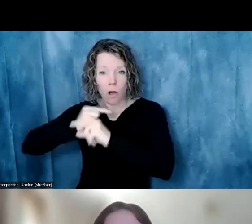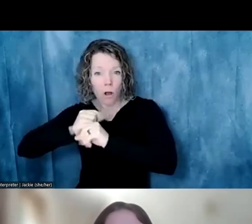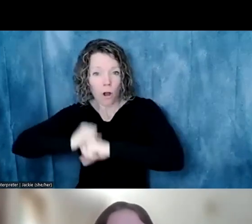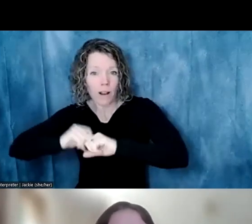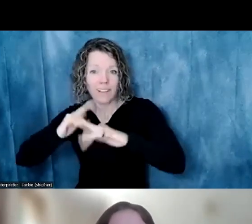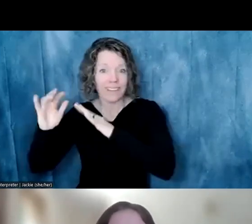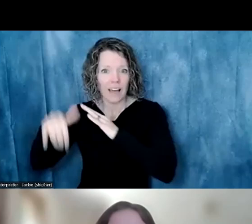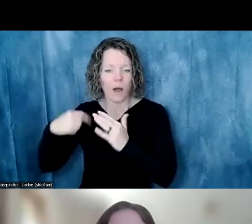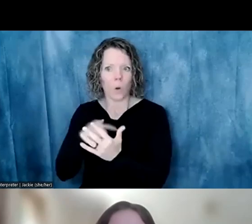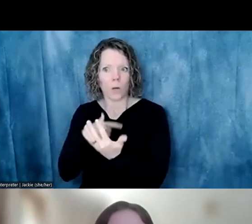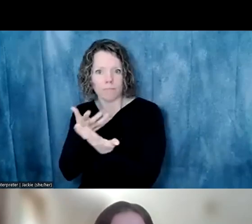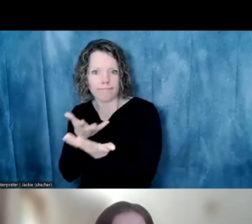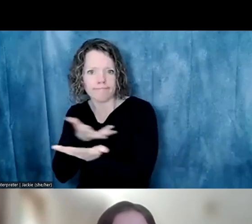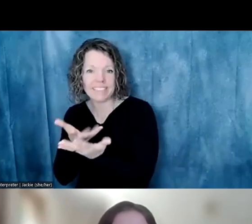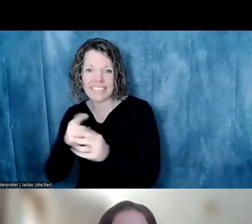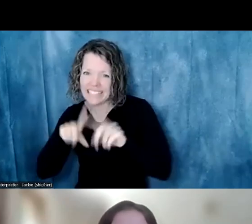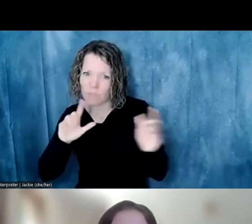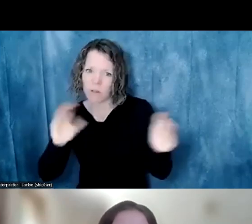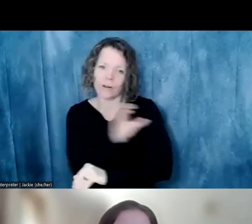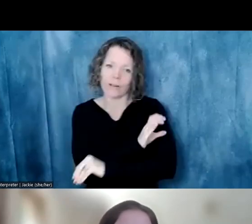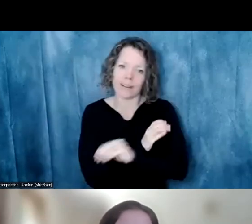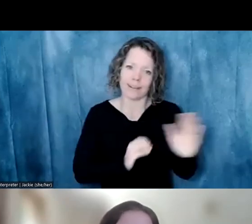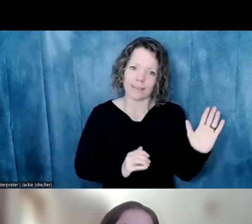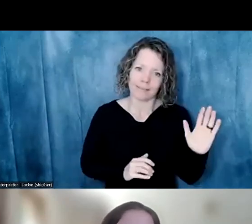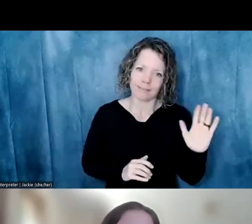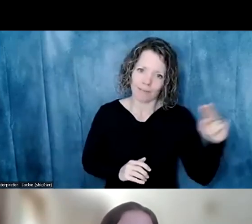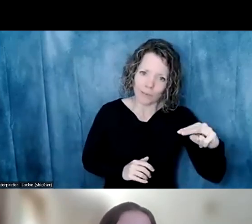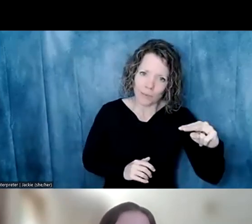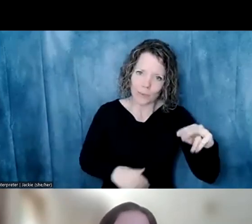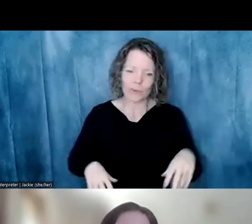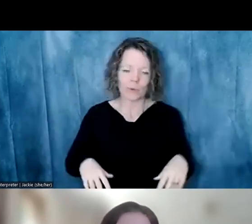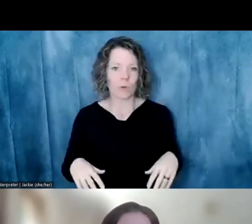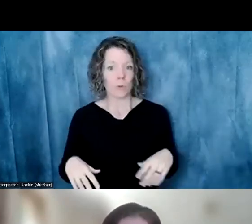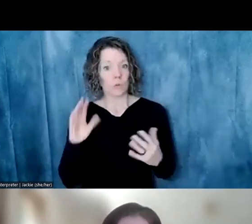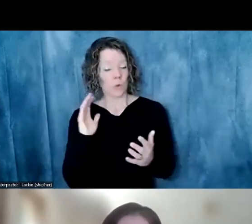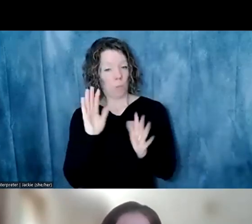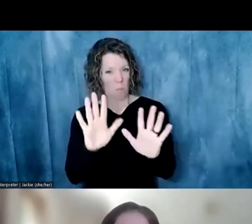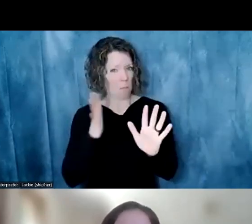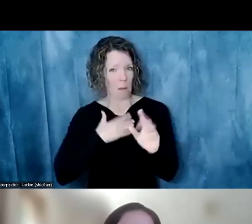between Certified Peer Specialists and Recovery Coach roles, between and in these two separate